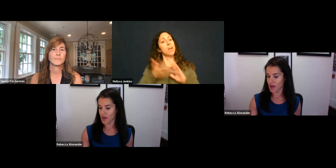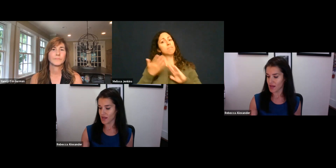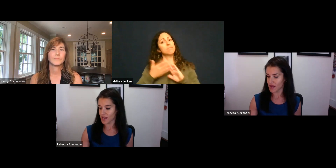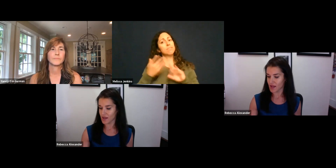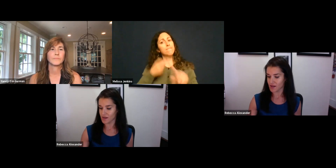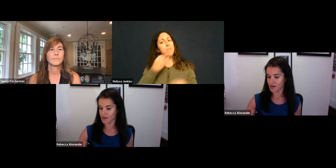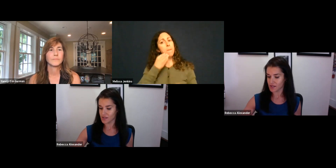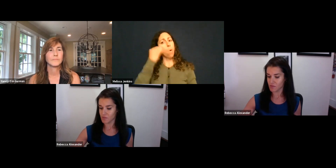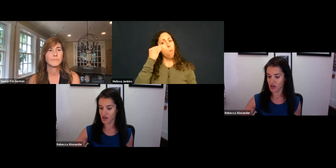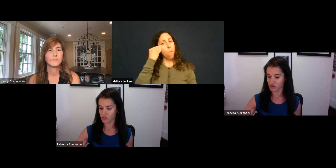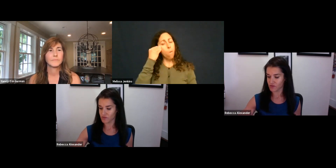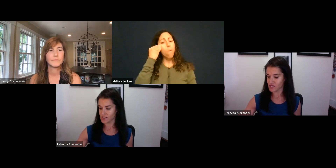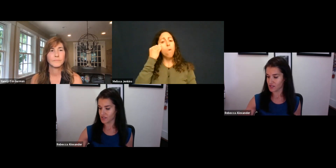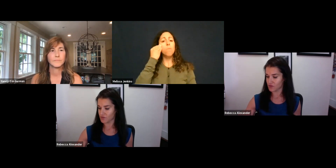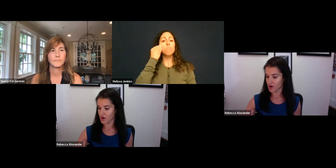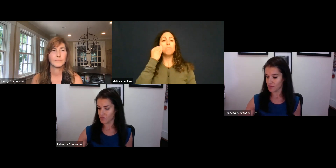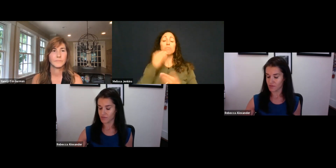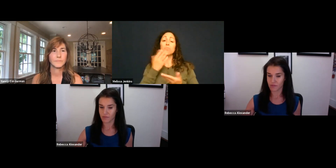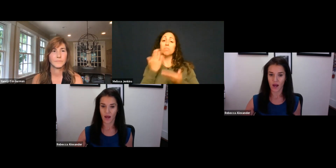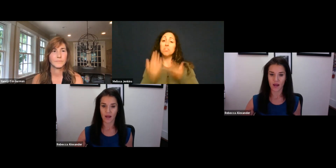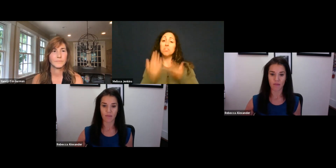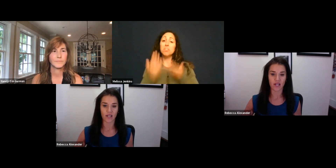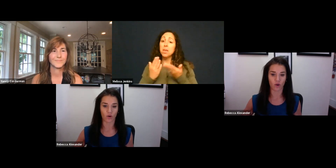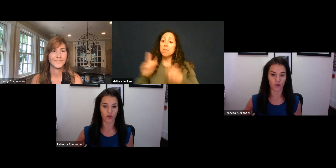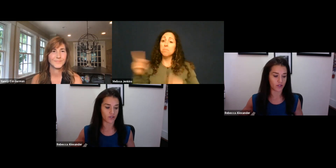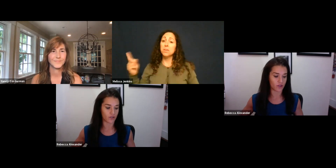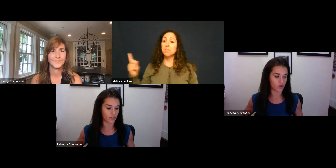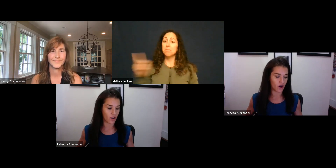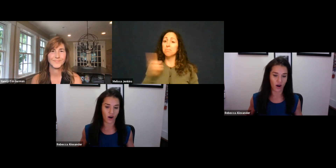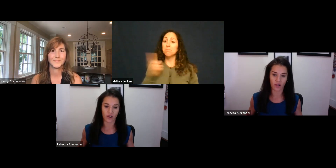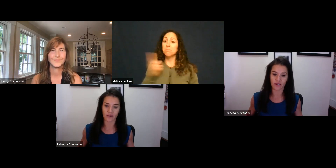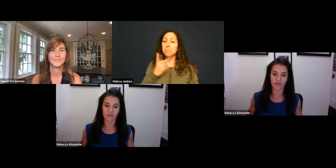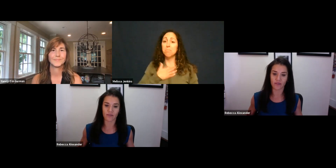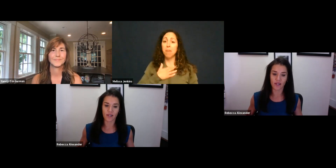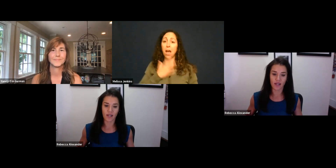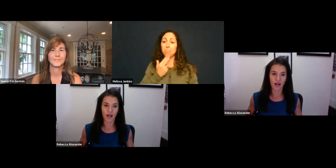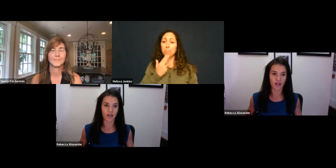may get a special visit from my mini golden doodle Olive.